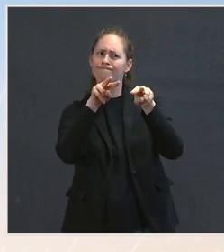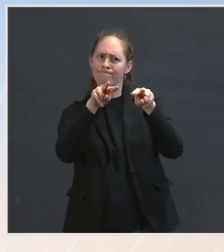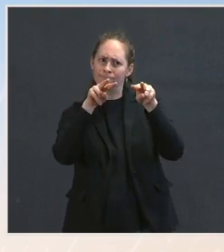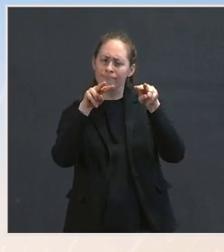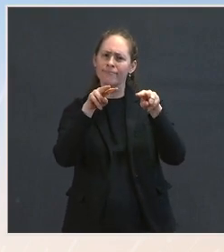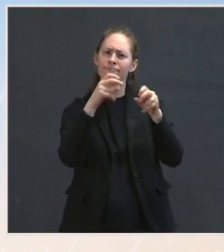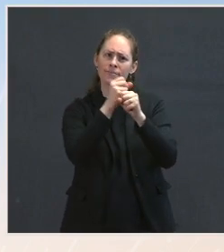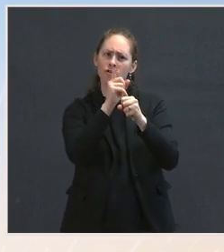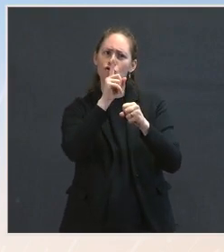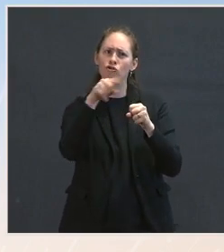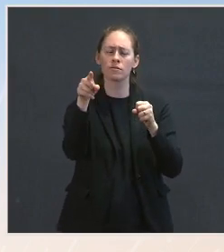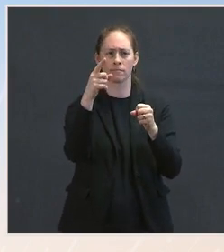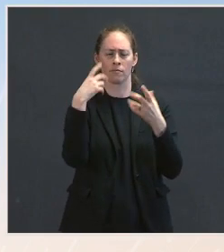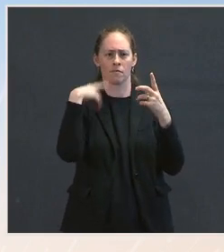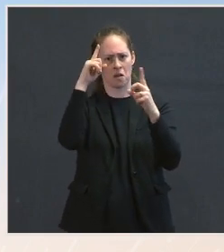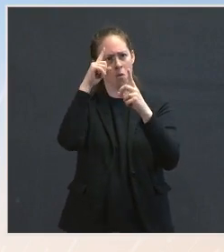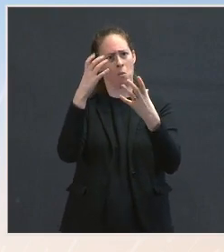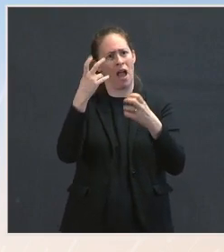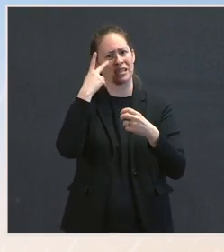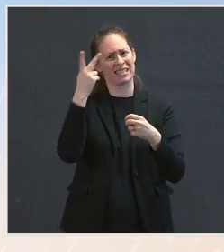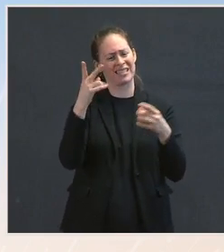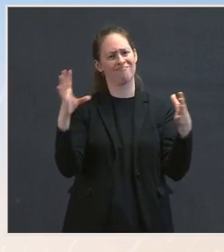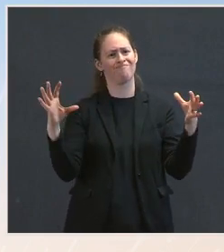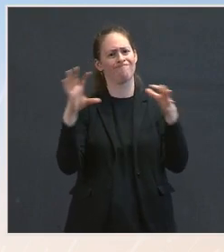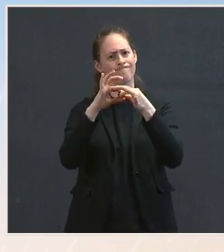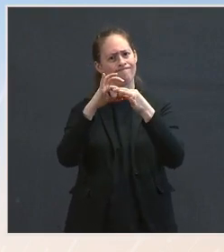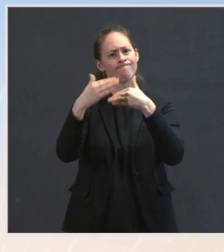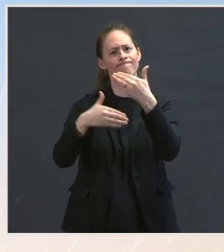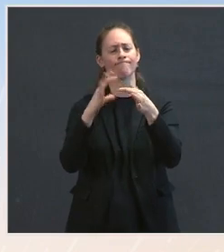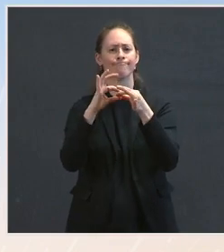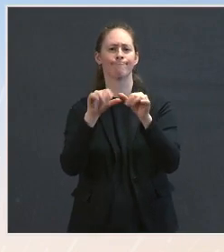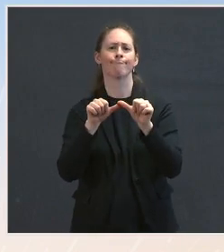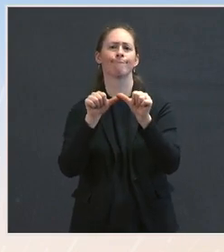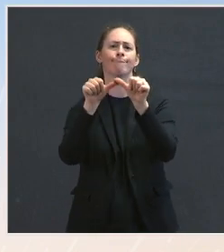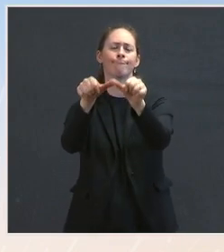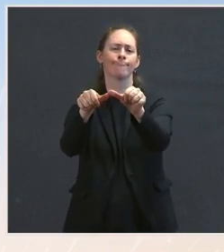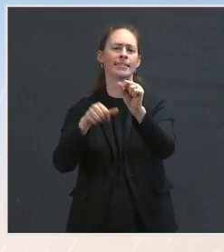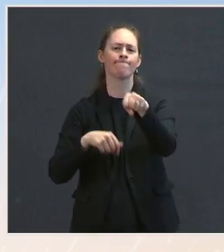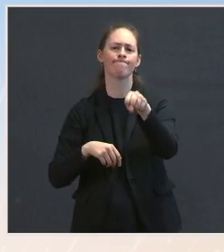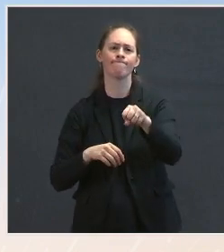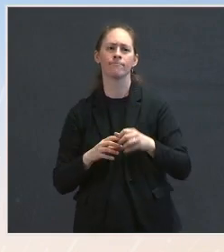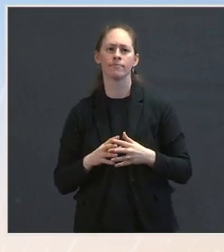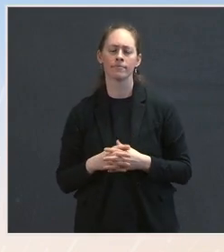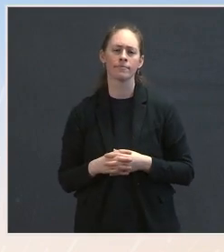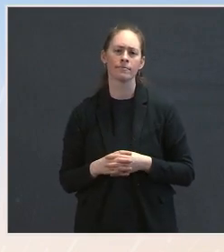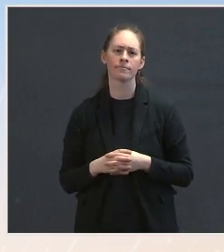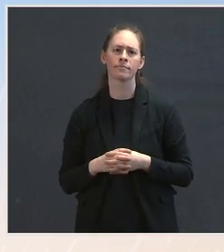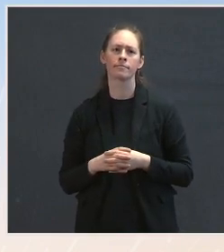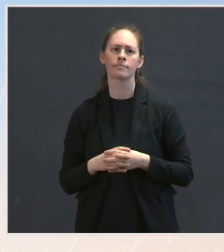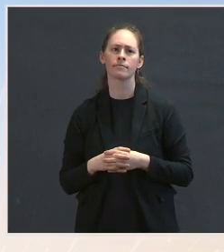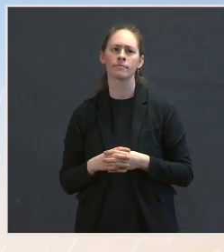The Press: And do you think Pakistan is doing enough in the fight against terrorism? Ms. Psaki: Couldn't -- sorry -- I'm sorry, the masks always make it hard